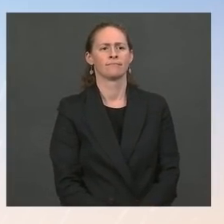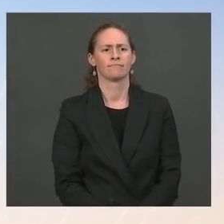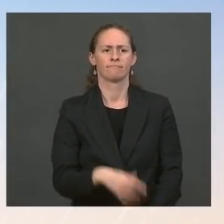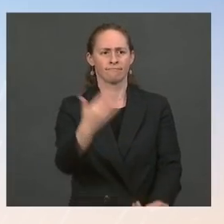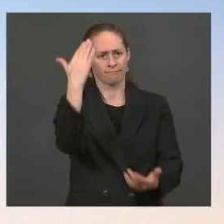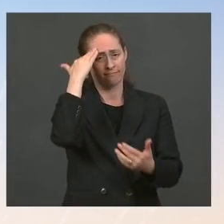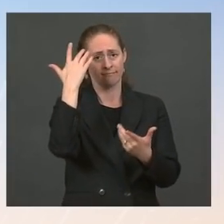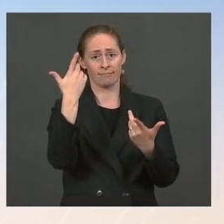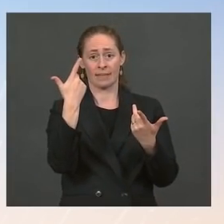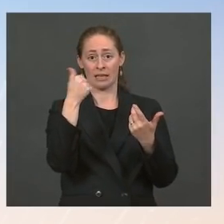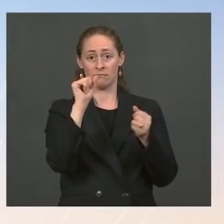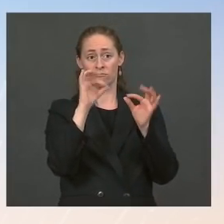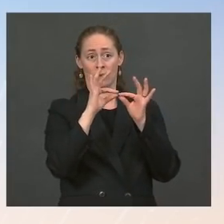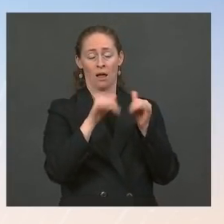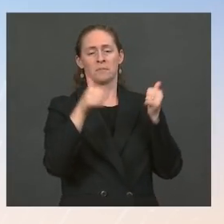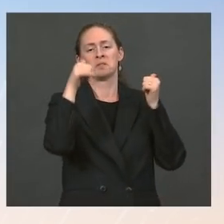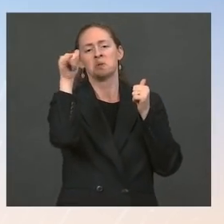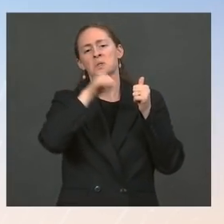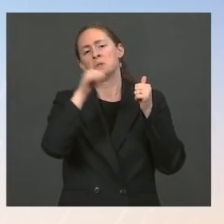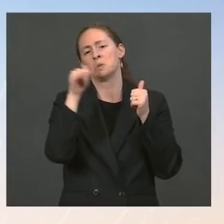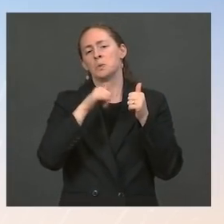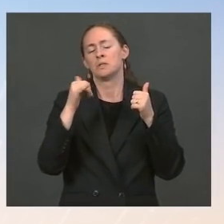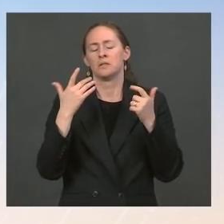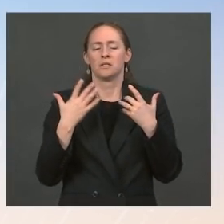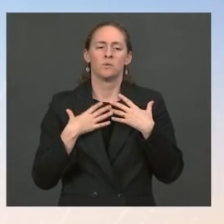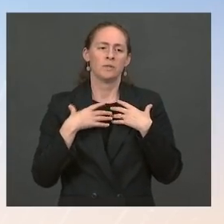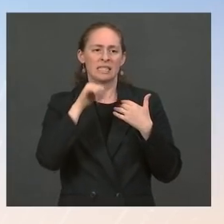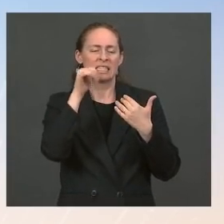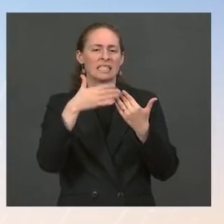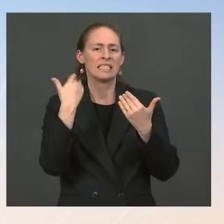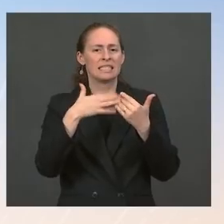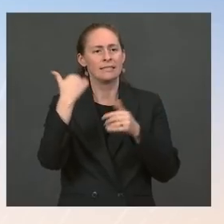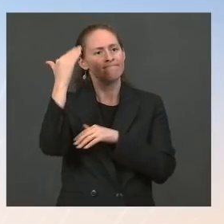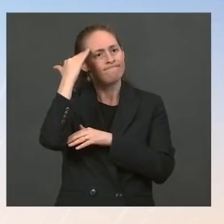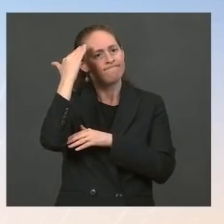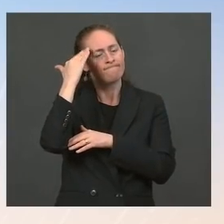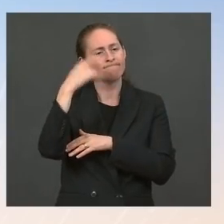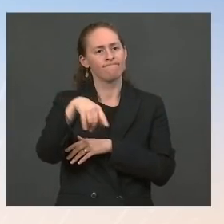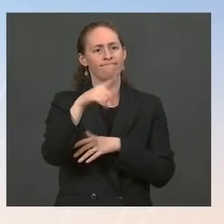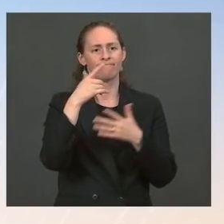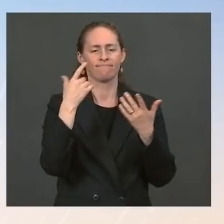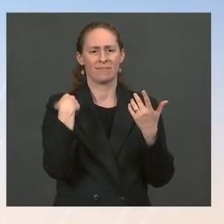or any costs on the American people, and we're going to use -- continue to use every lever at our disposal.